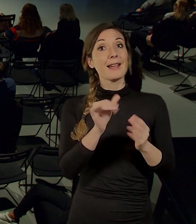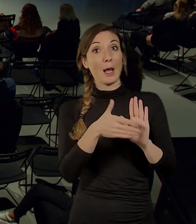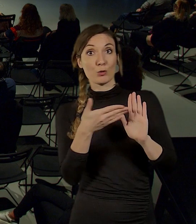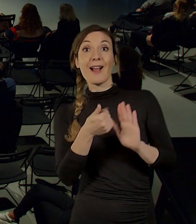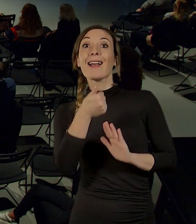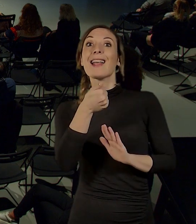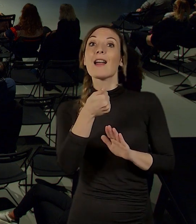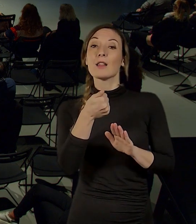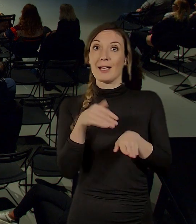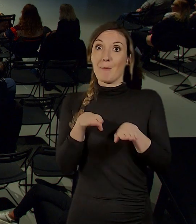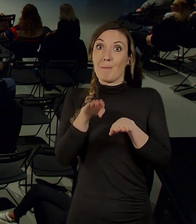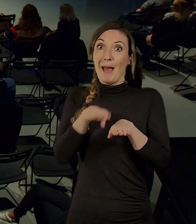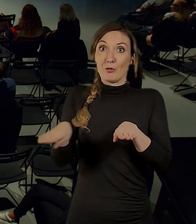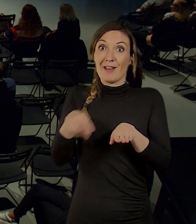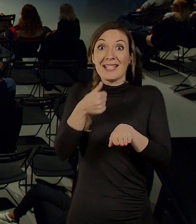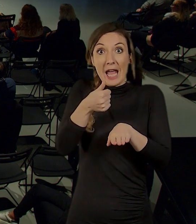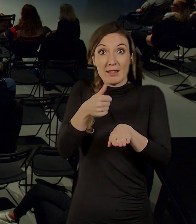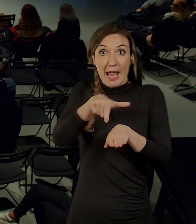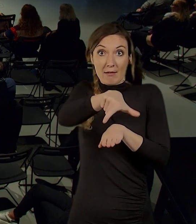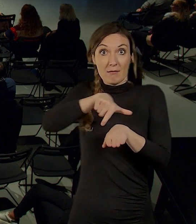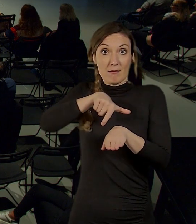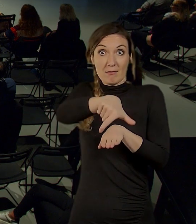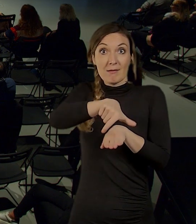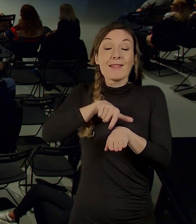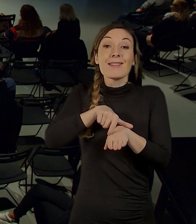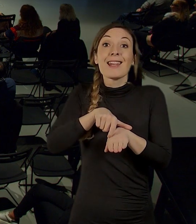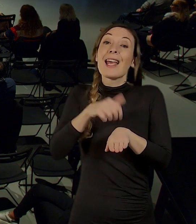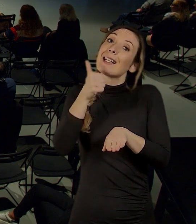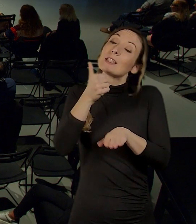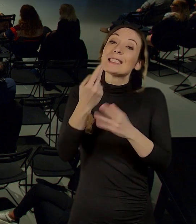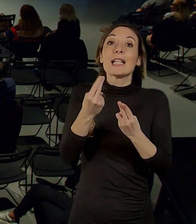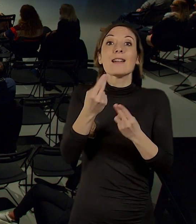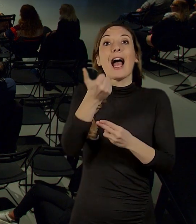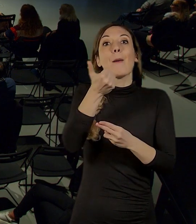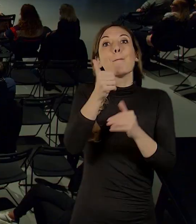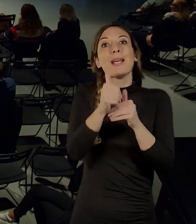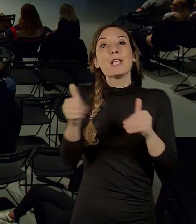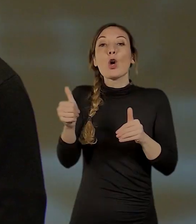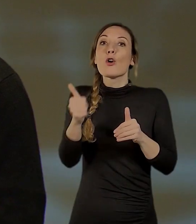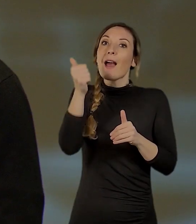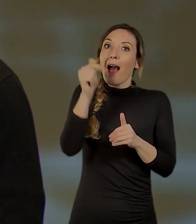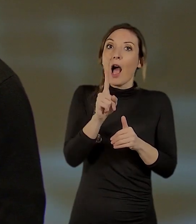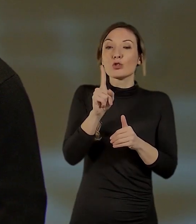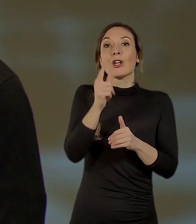I wanted to respond to the question about the Prague Building Regulations.